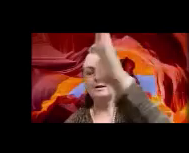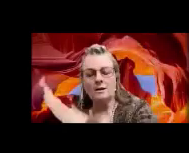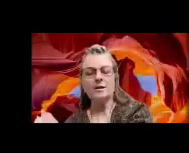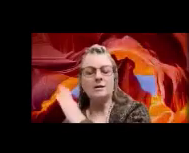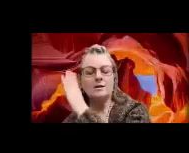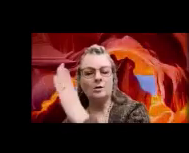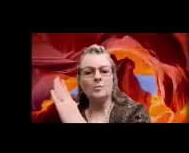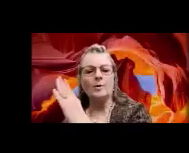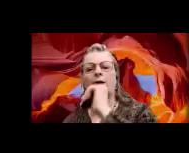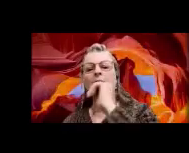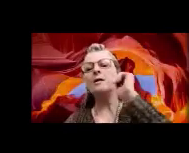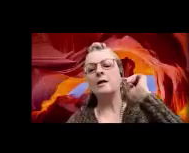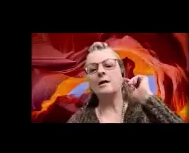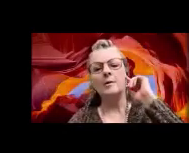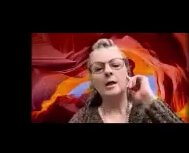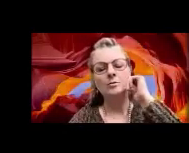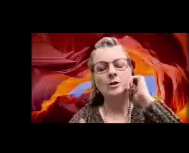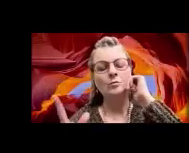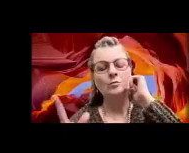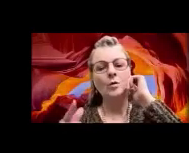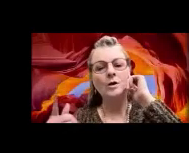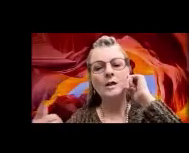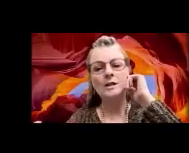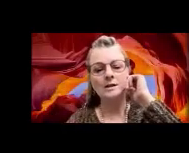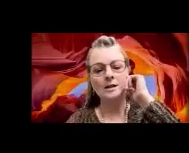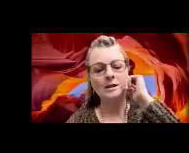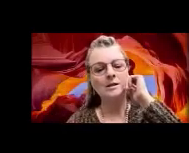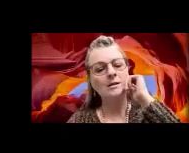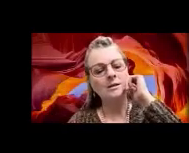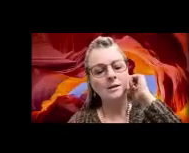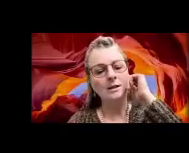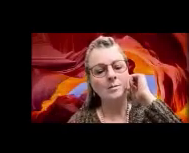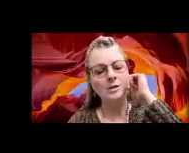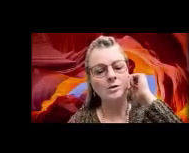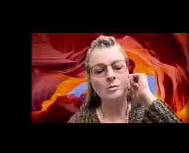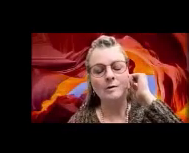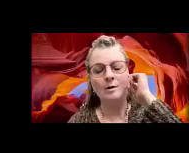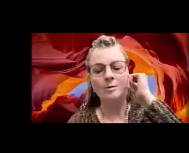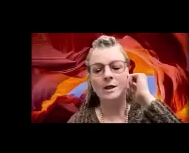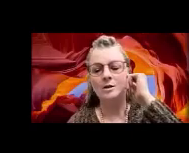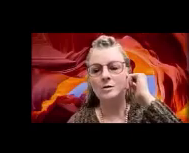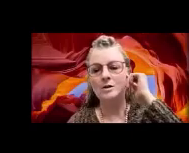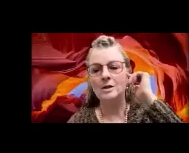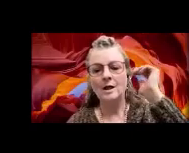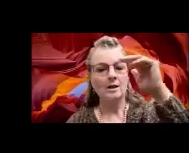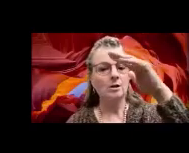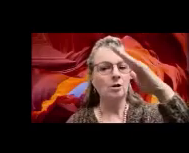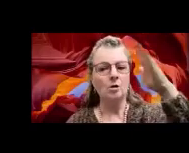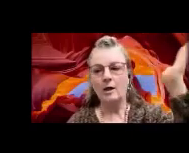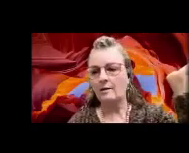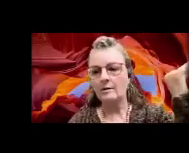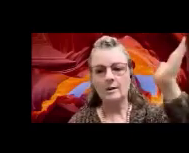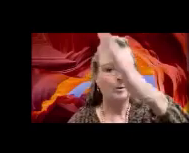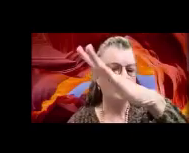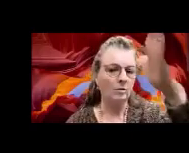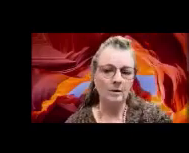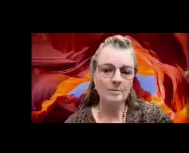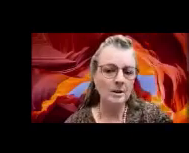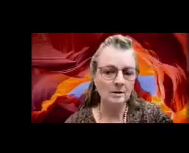to tuck into your brain as we do more of these studies, to say the measures we've already used that don't have separate norms